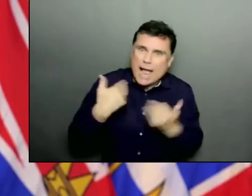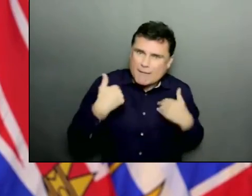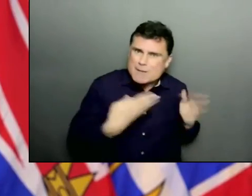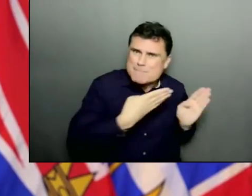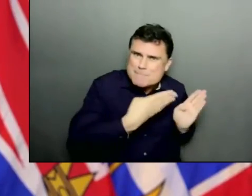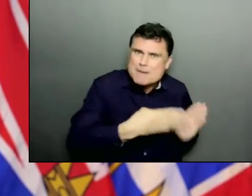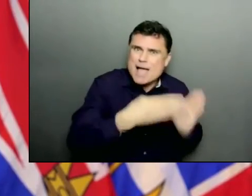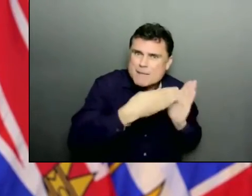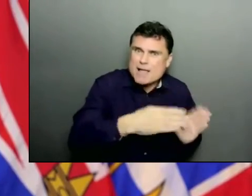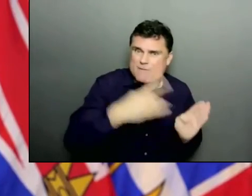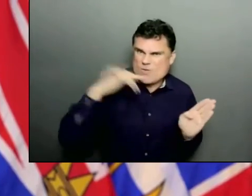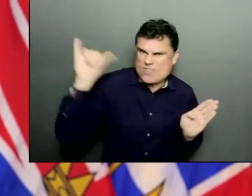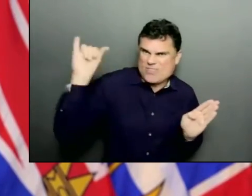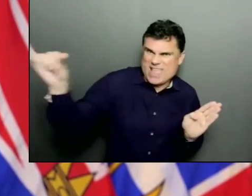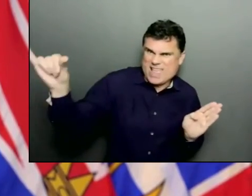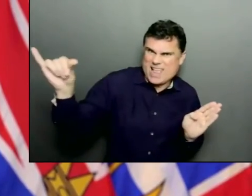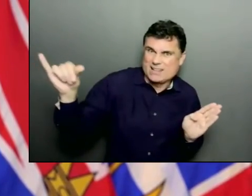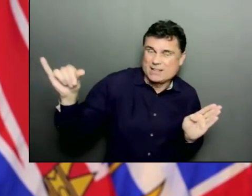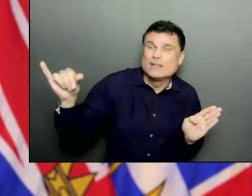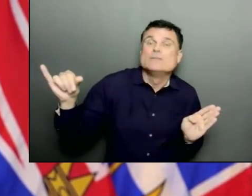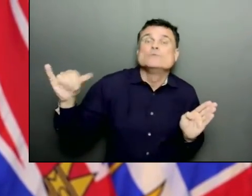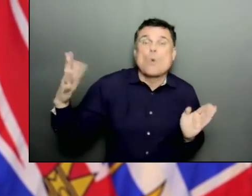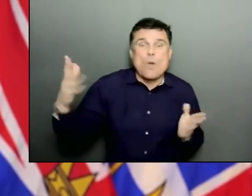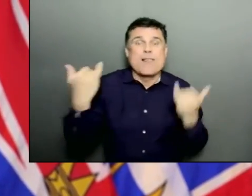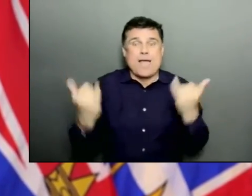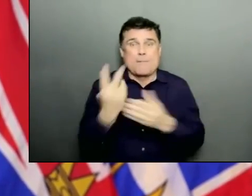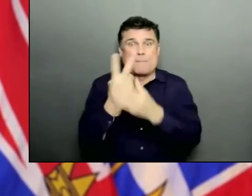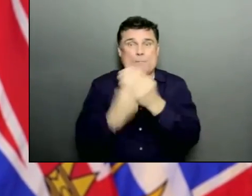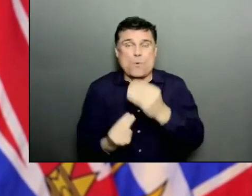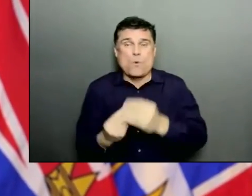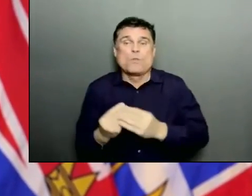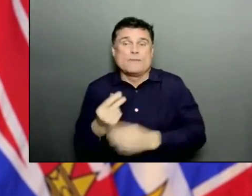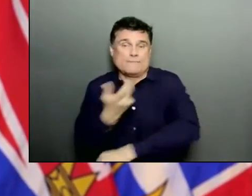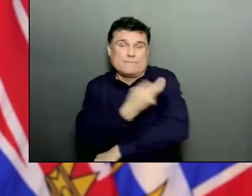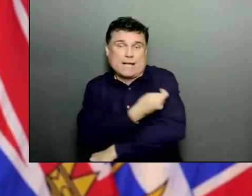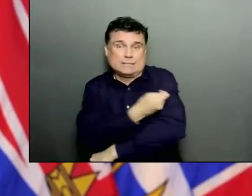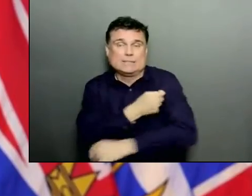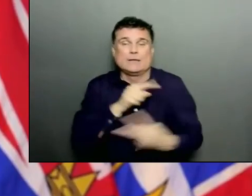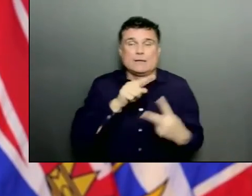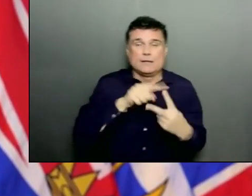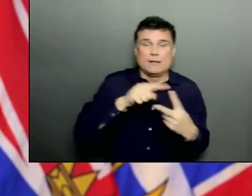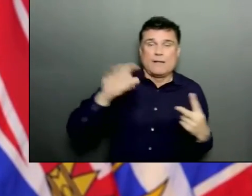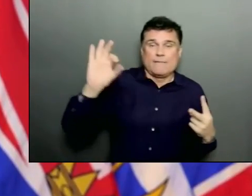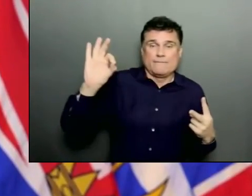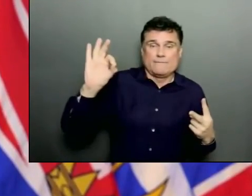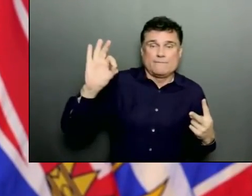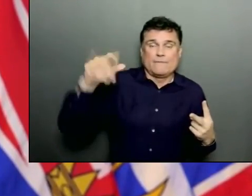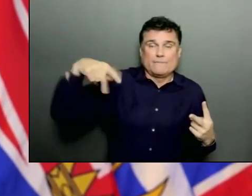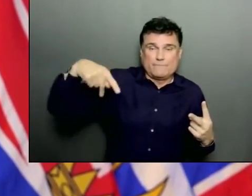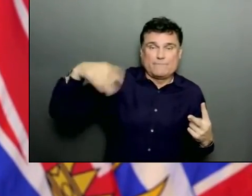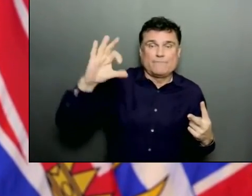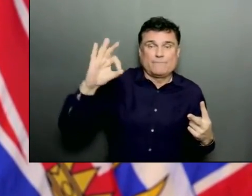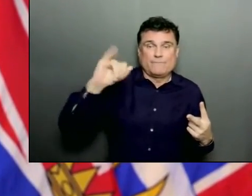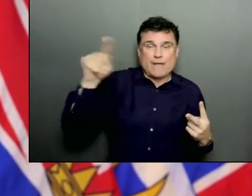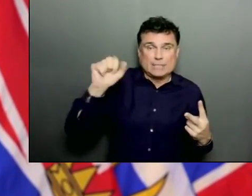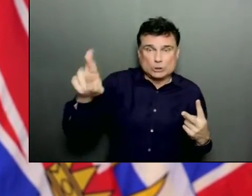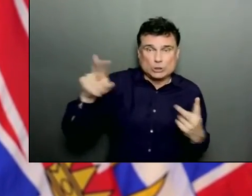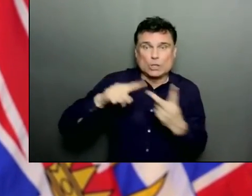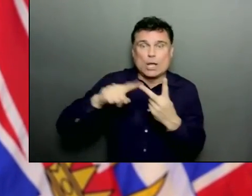Both of these vaccines have similar technology. They use messenger RNA. We're learning a lot about how stable this technology is